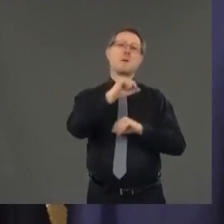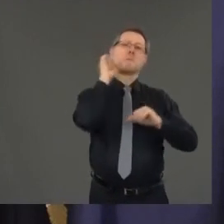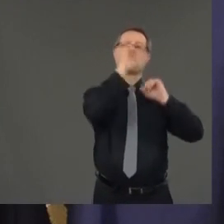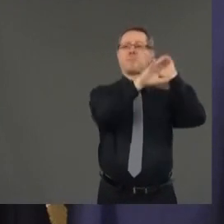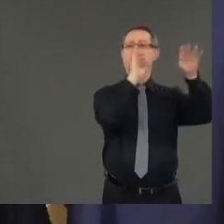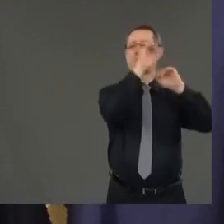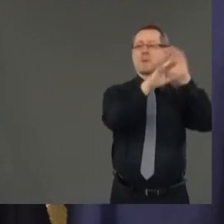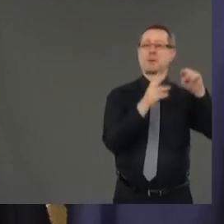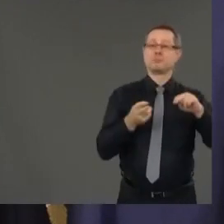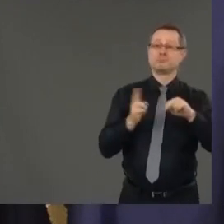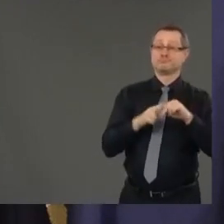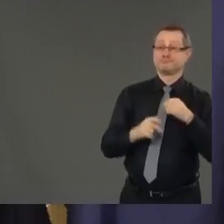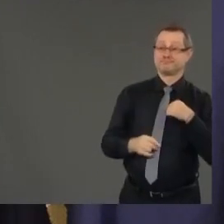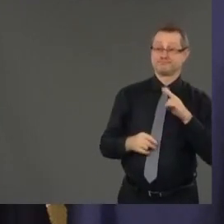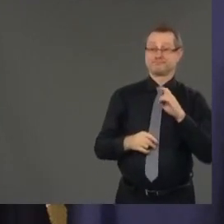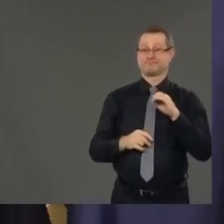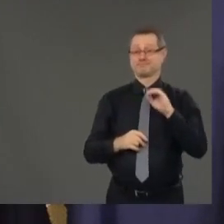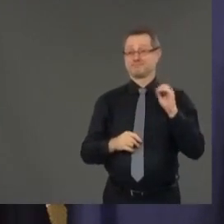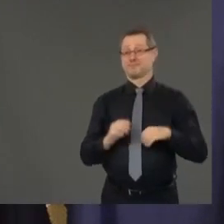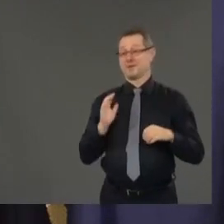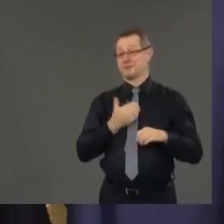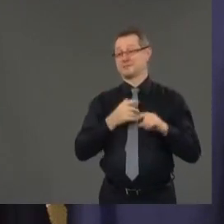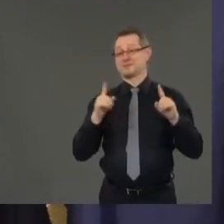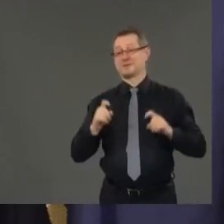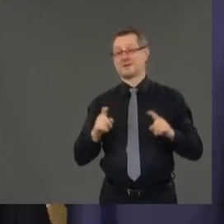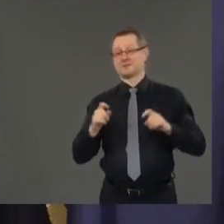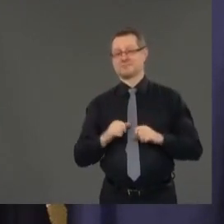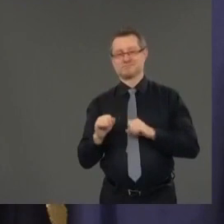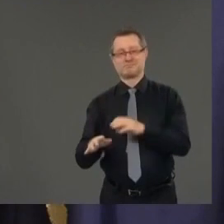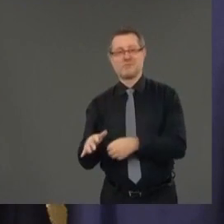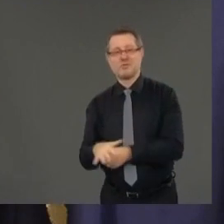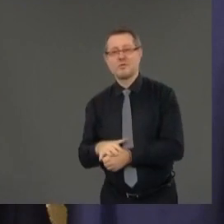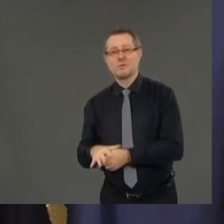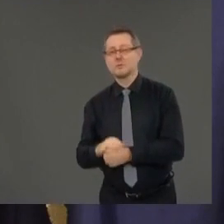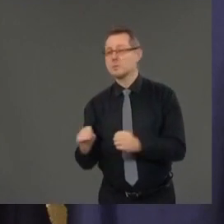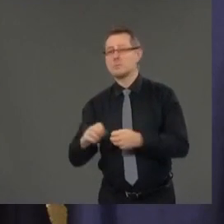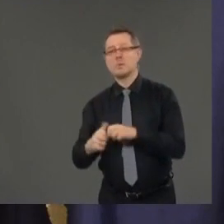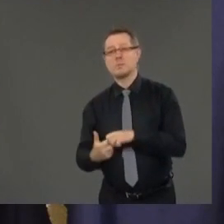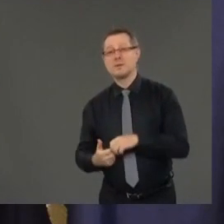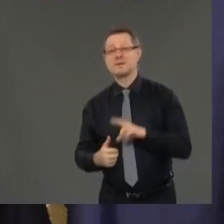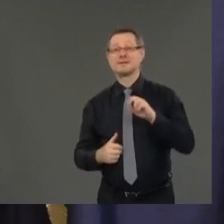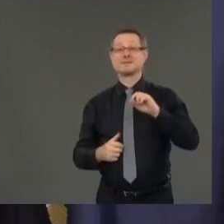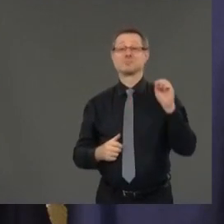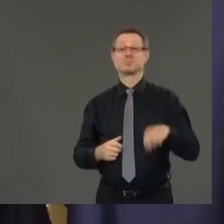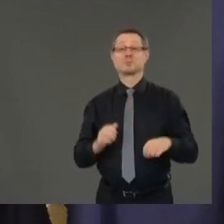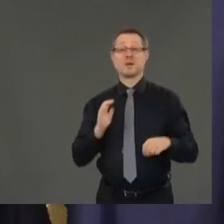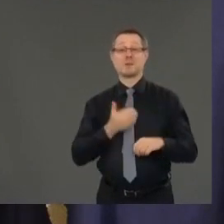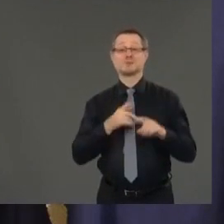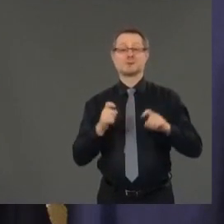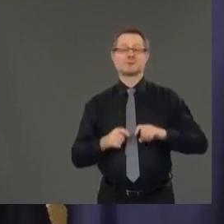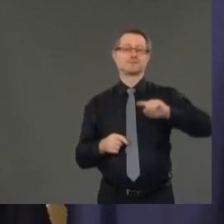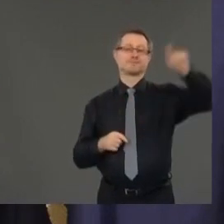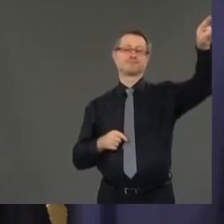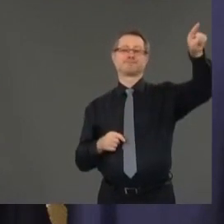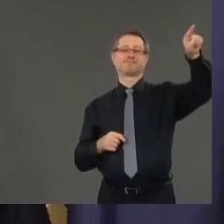BUT A NATIONAL BACKLOG.